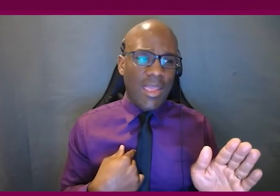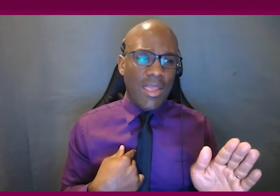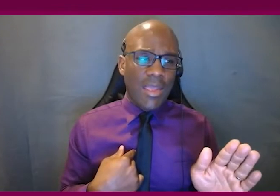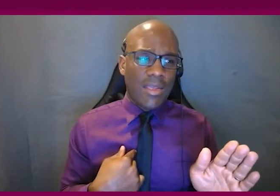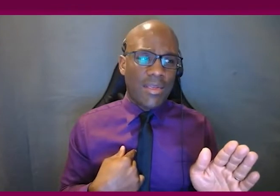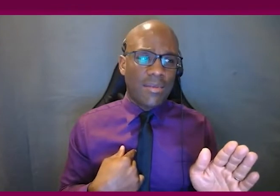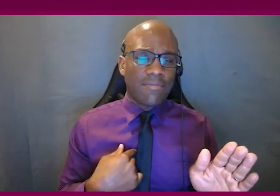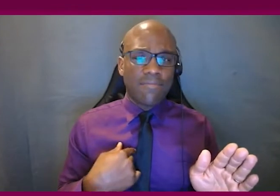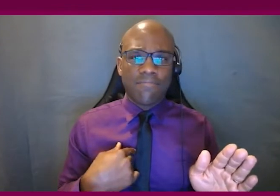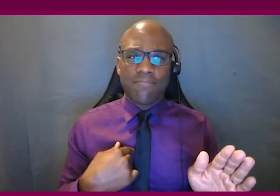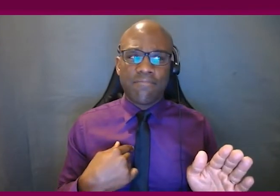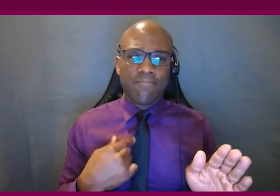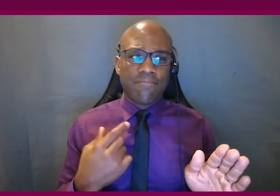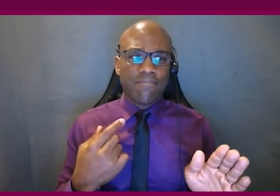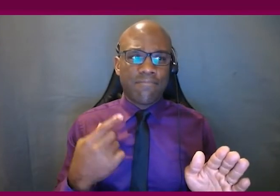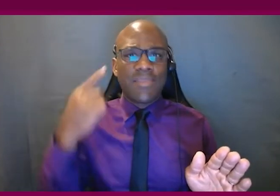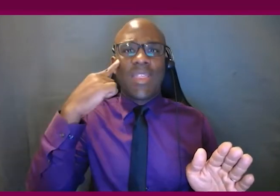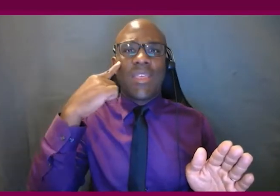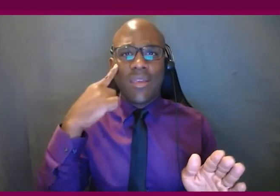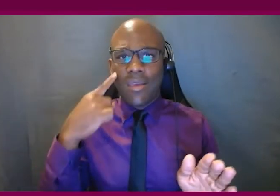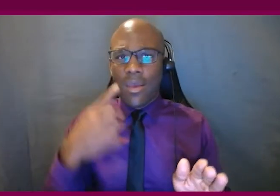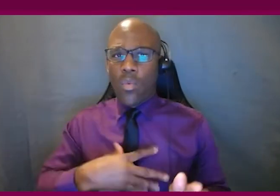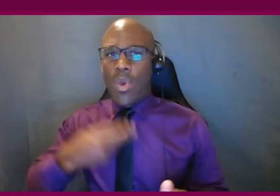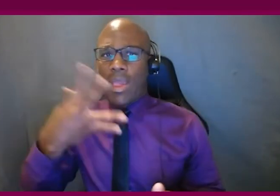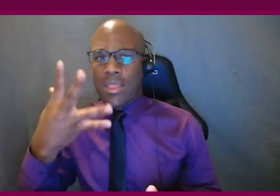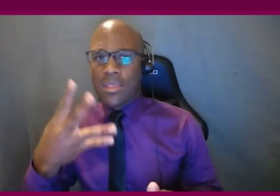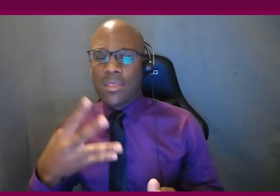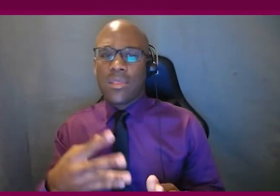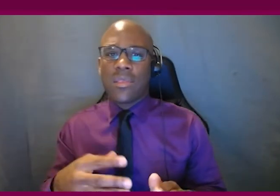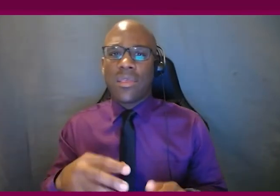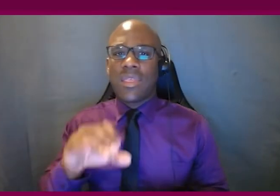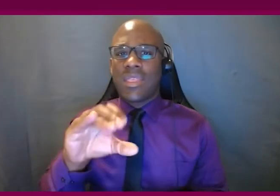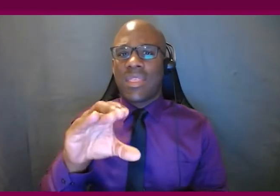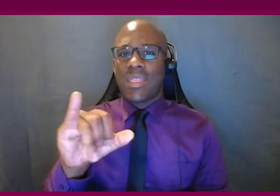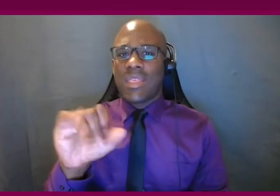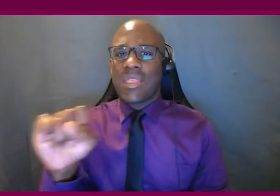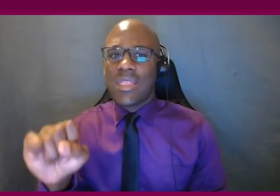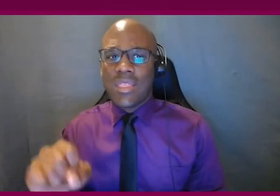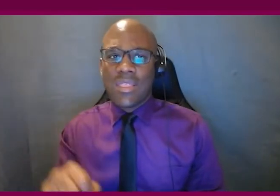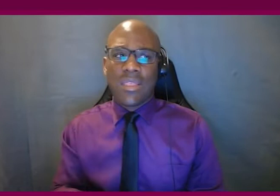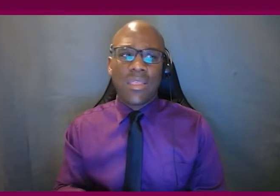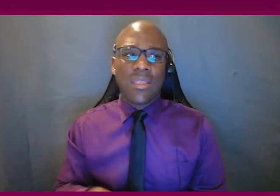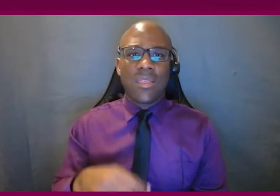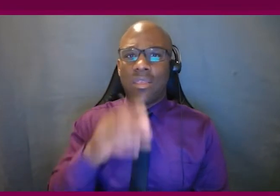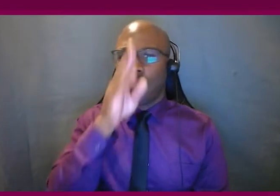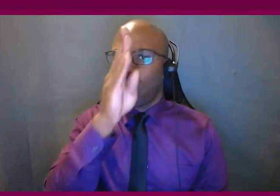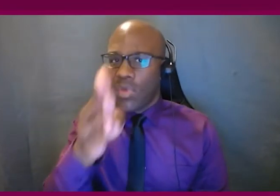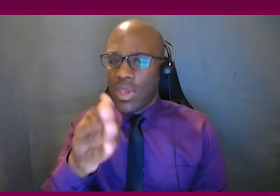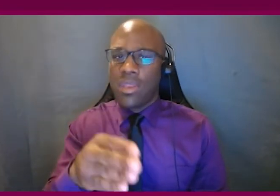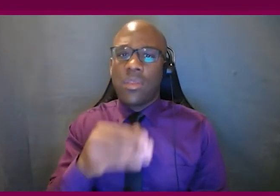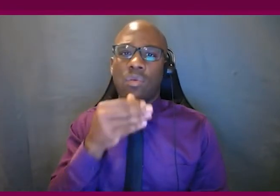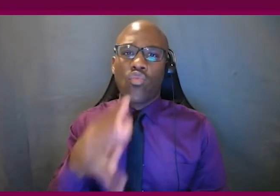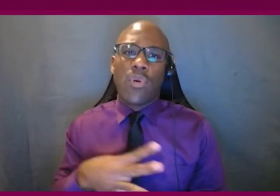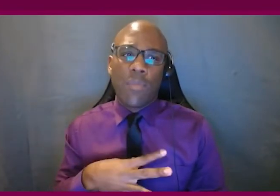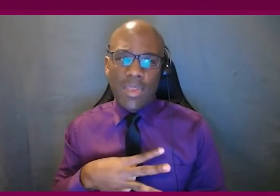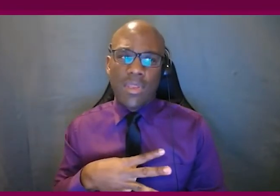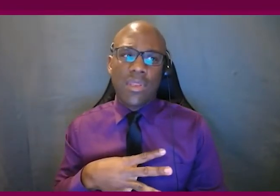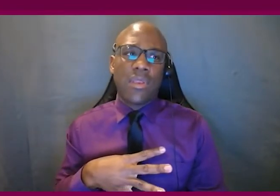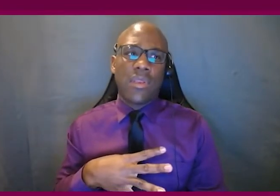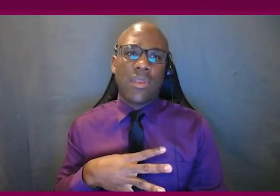And I think a lot about how I hold privilege being disabled at the same time amongst the